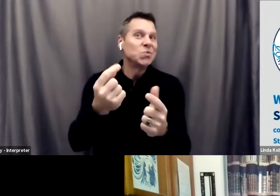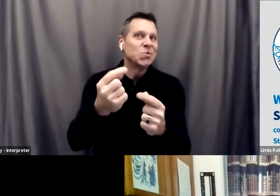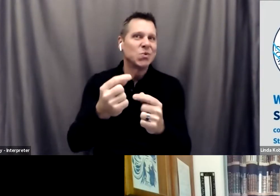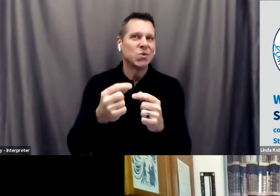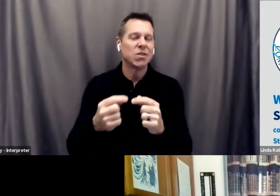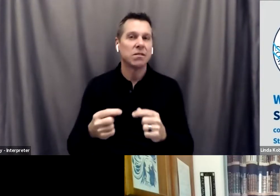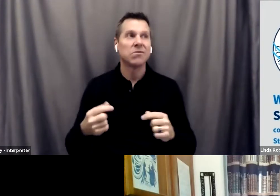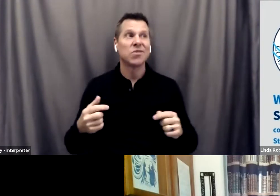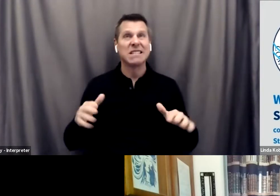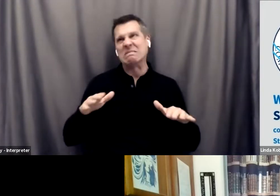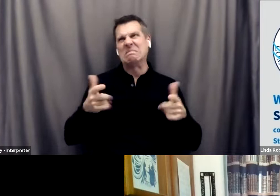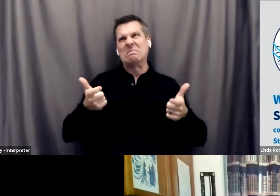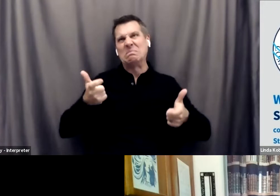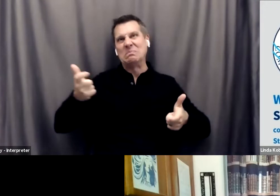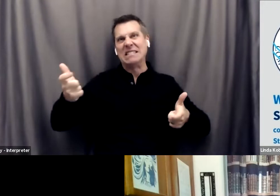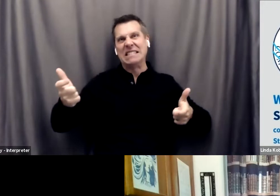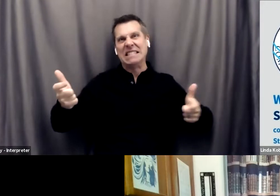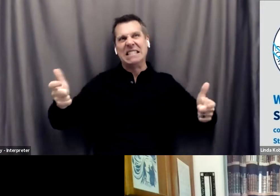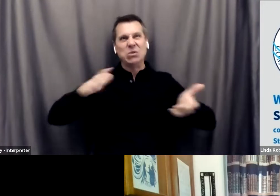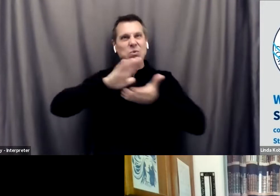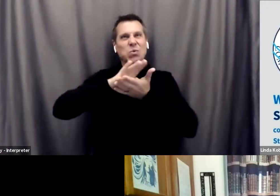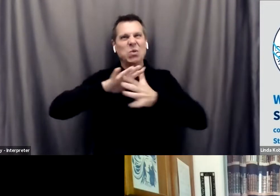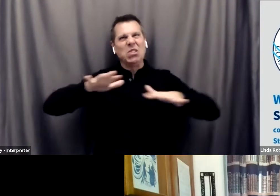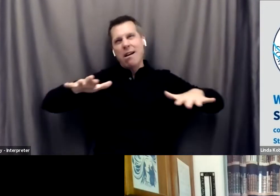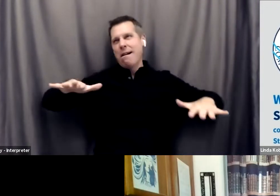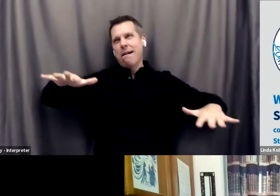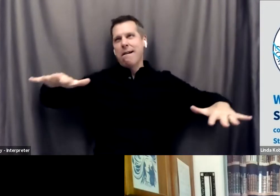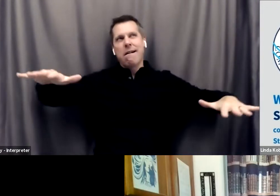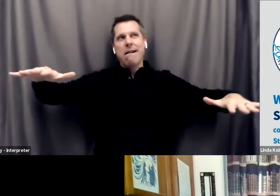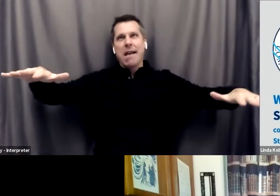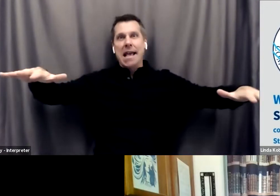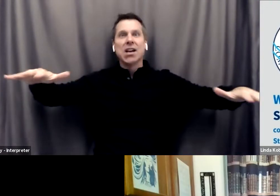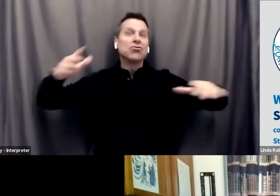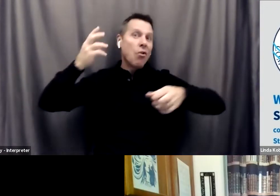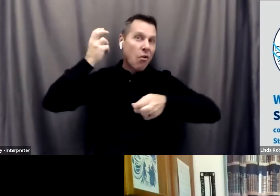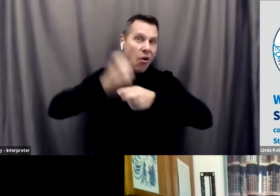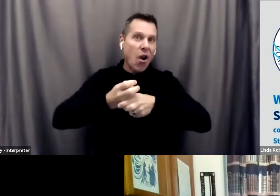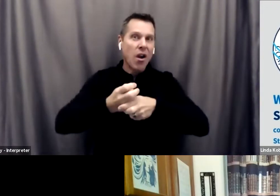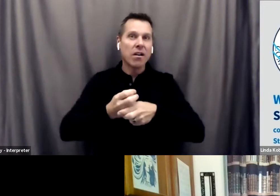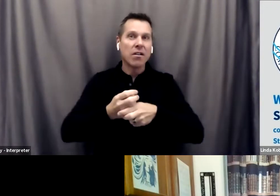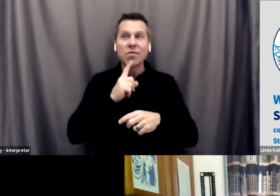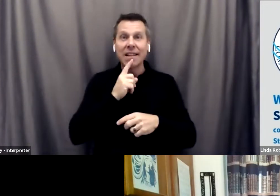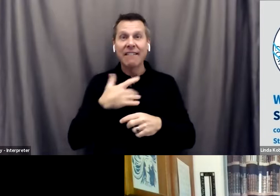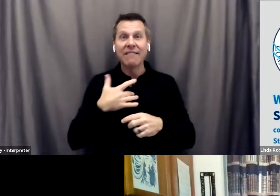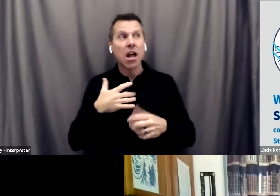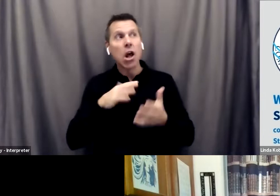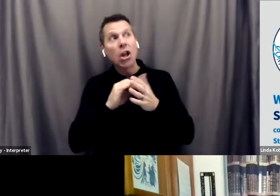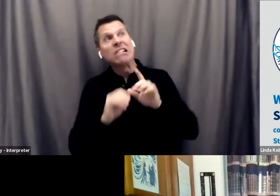campus, as we all know, and I do think it's challenging to, to stay informed about everything that's going on and we can